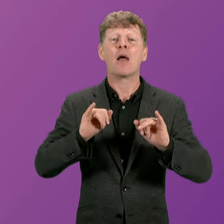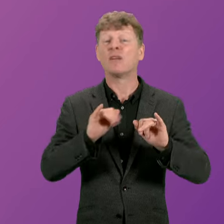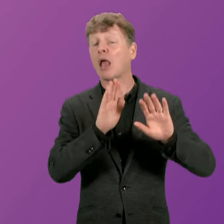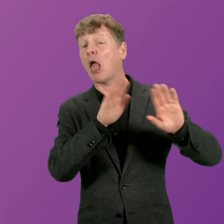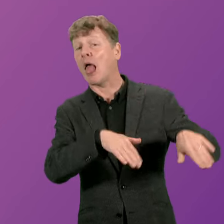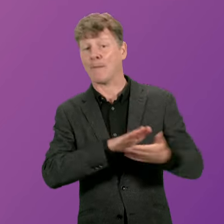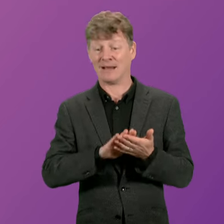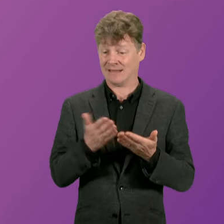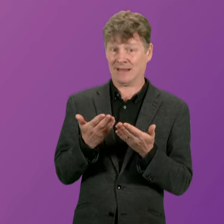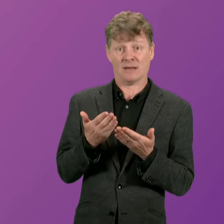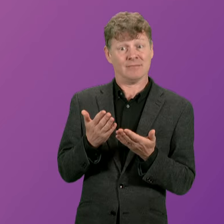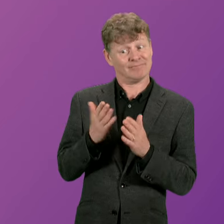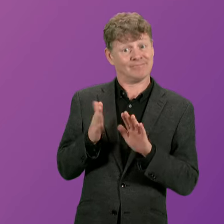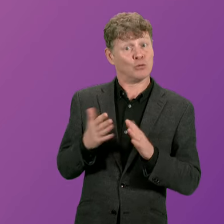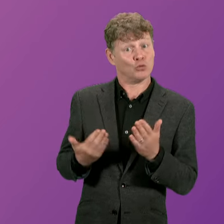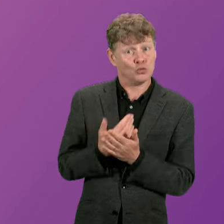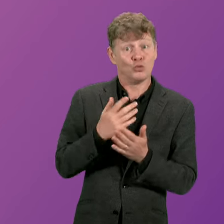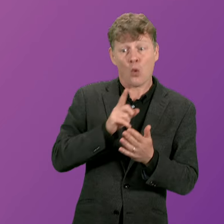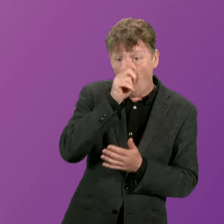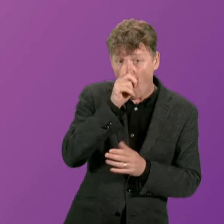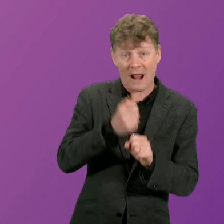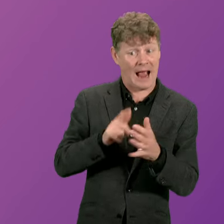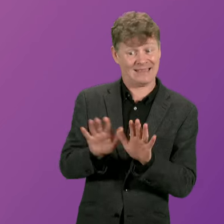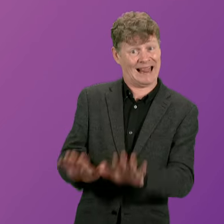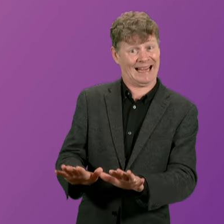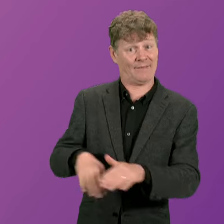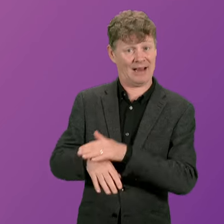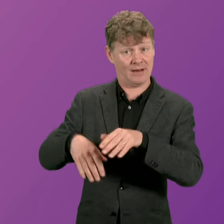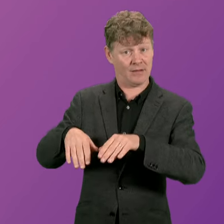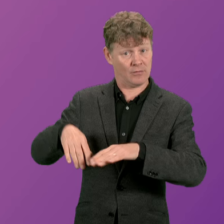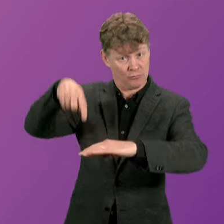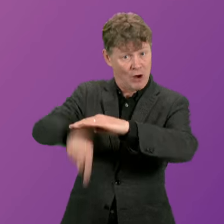the ground. As part of the Scottish Government, the Scottish Greens worked hard to ensure that